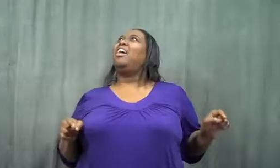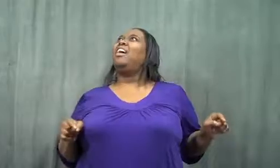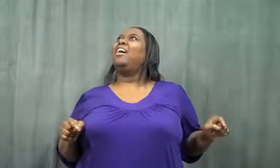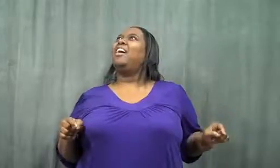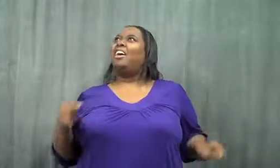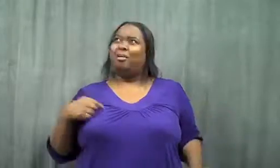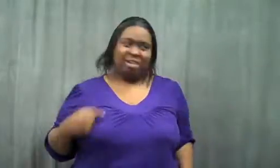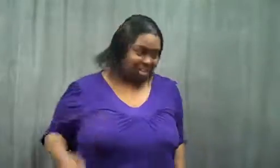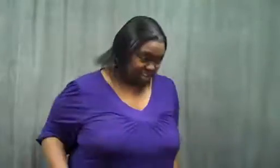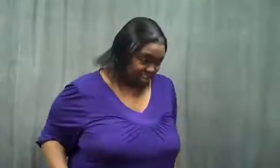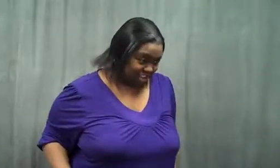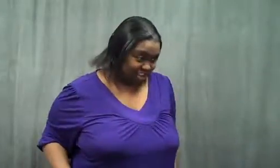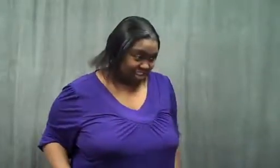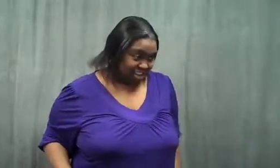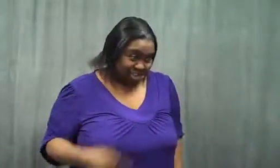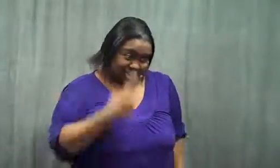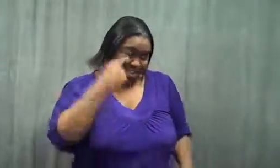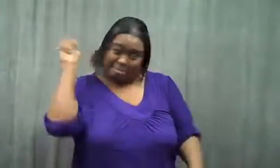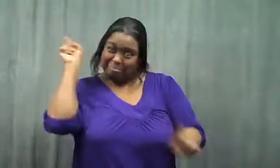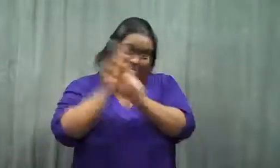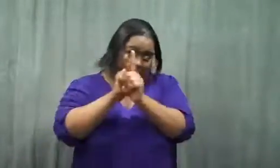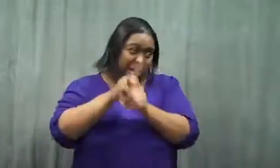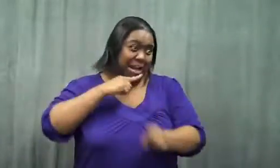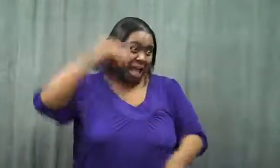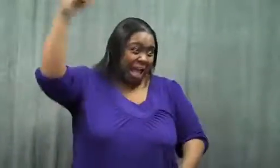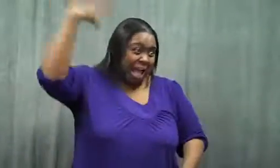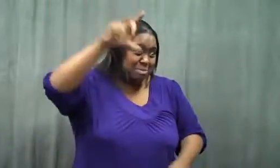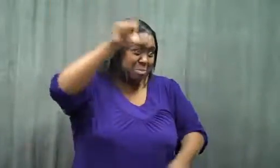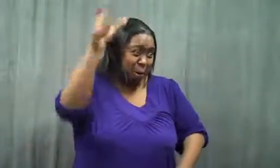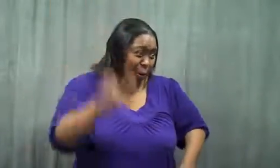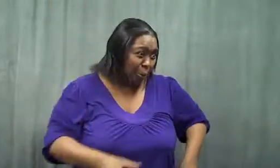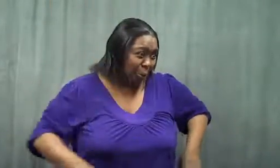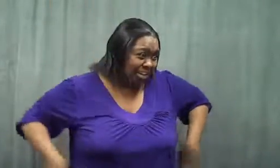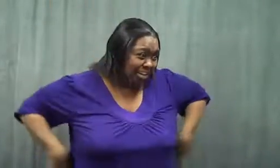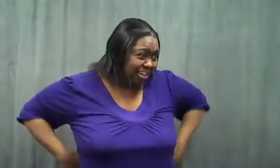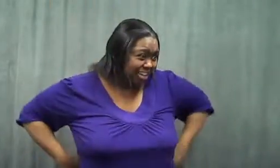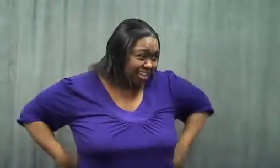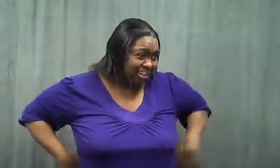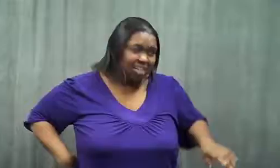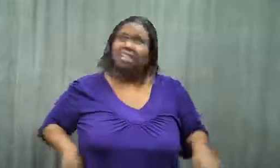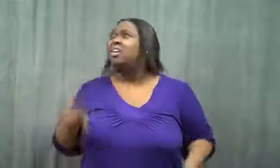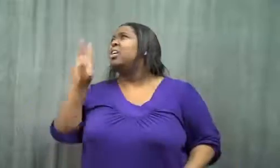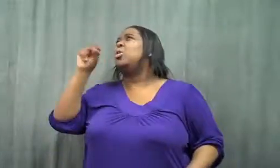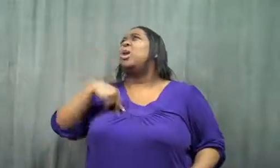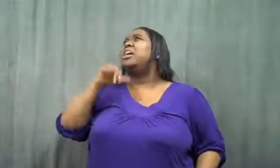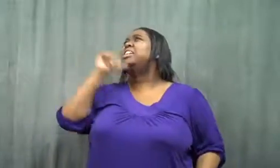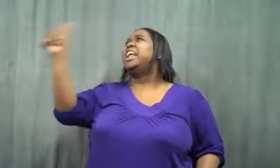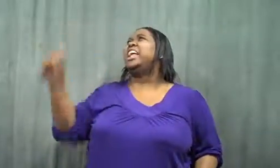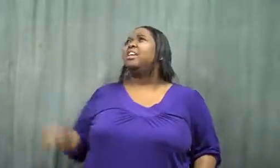I said, "You just hit a light pole!" She said, "No I didn't!"